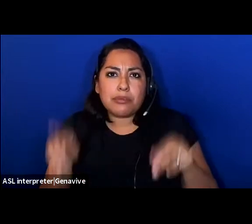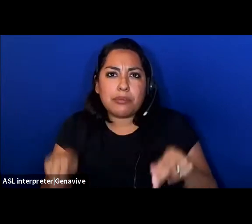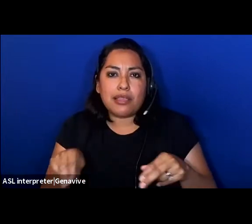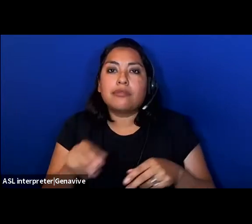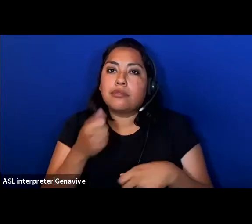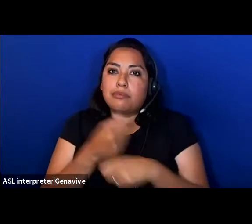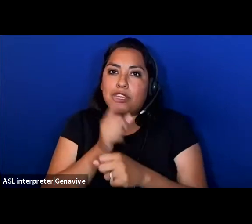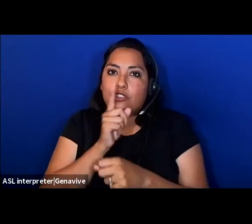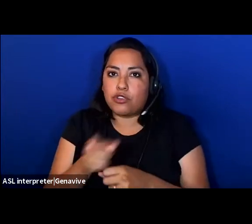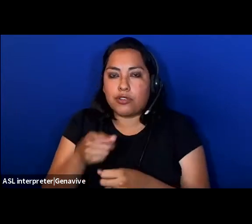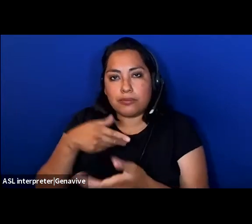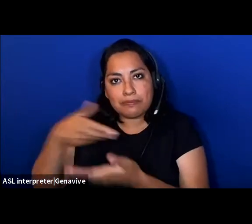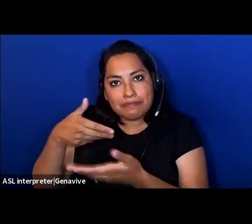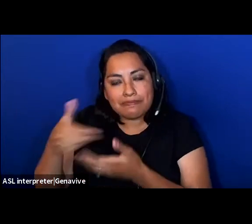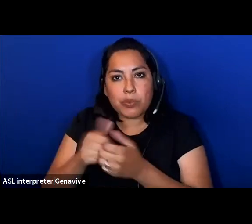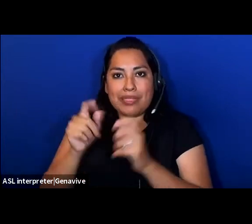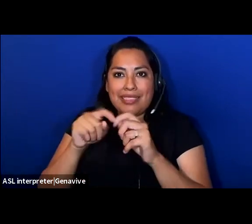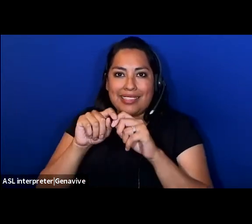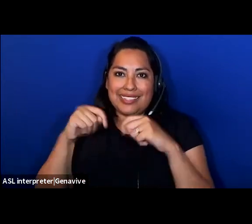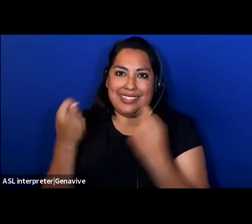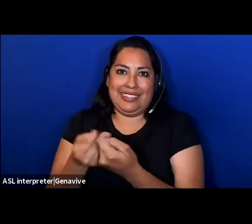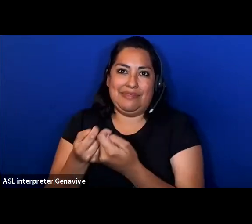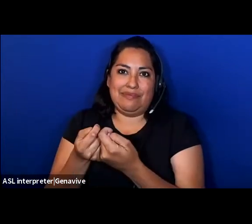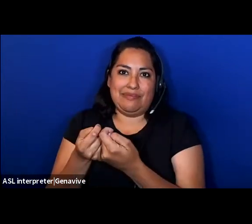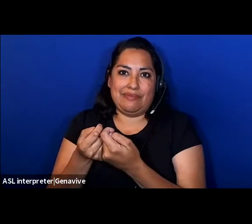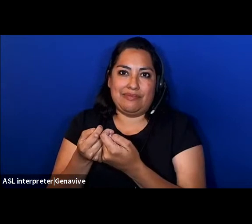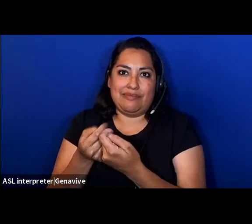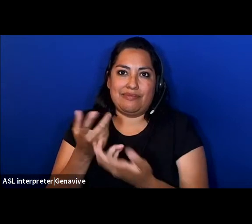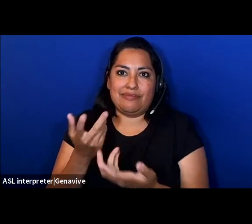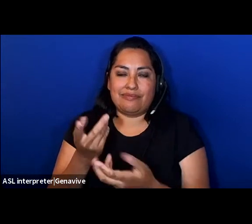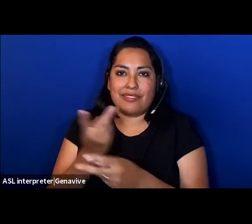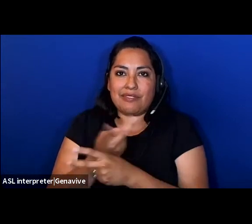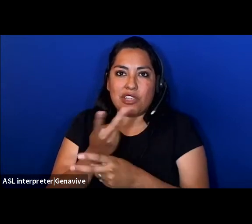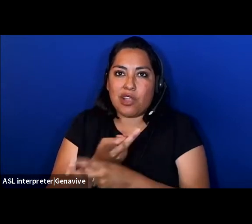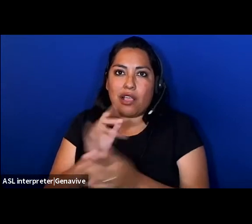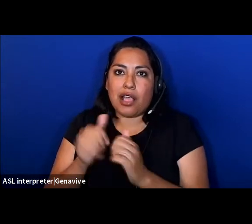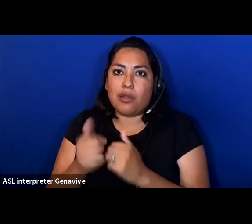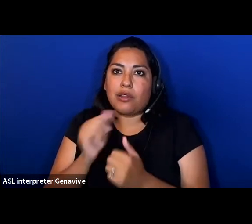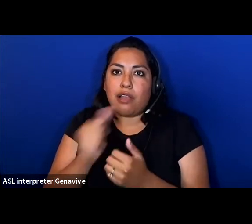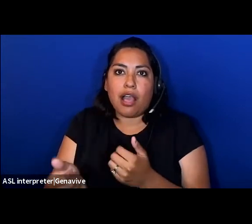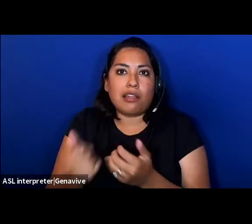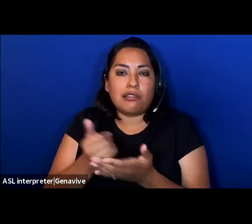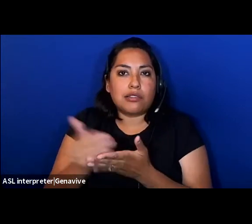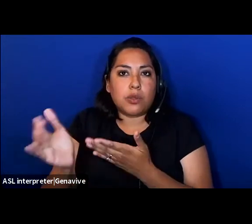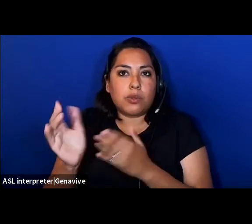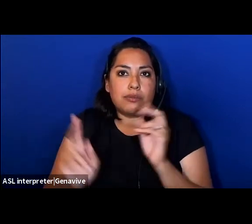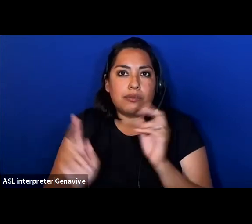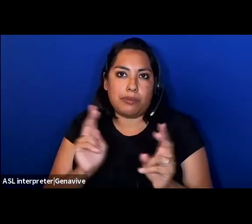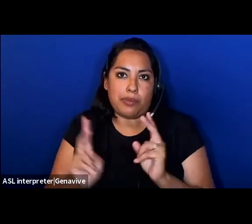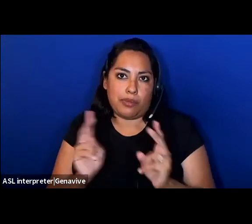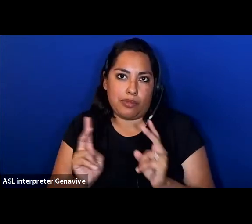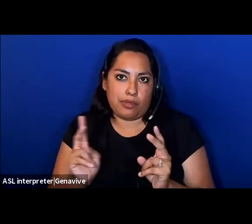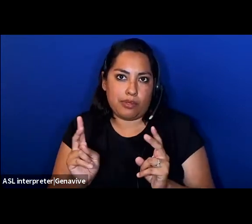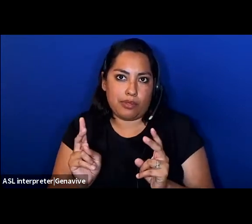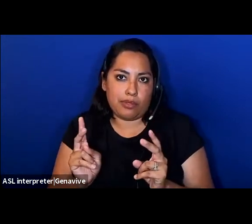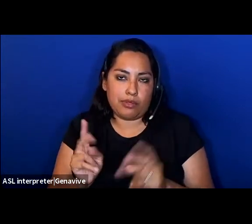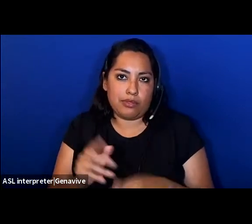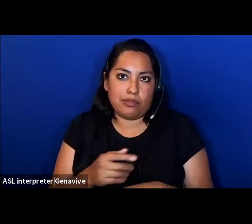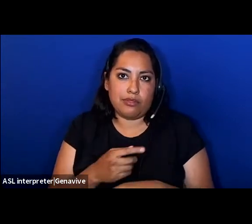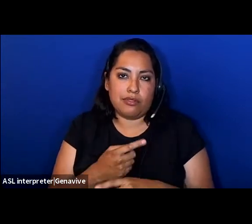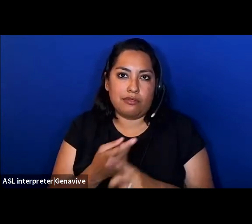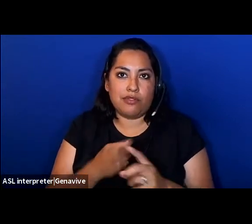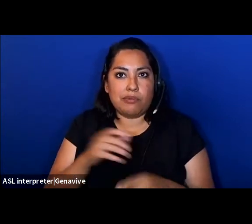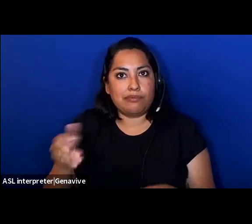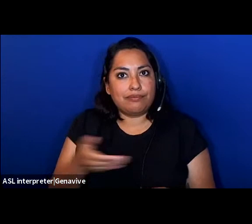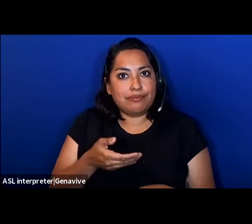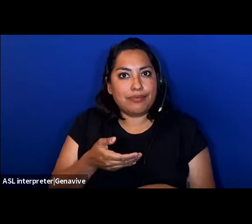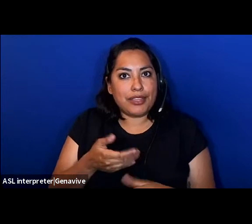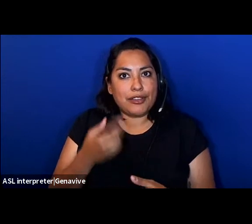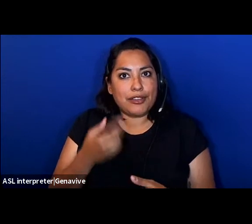so that they are not excluding people, excluding amazing people, from coming to work with you.